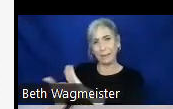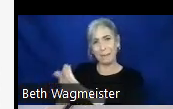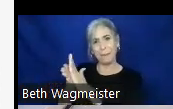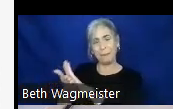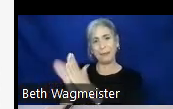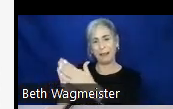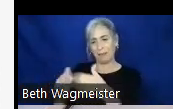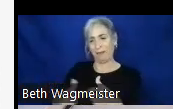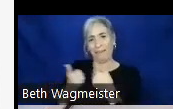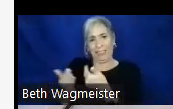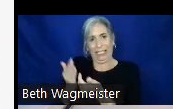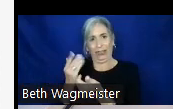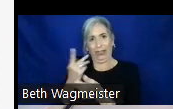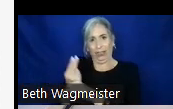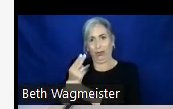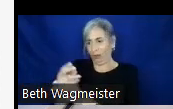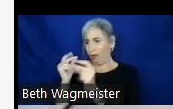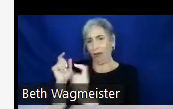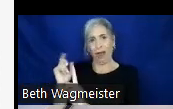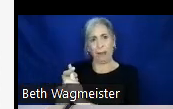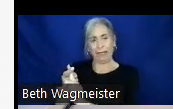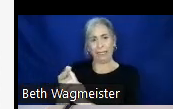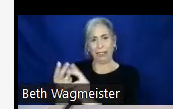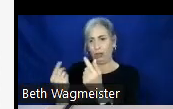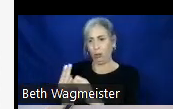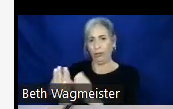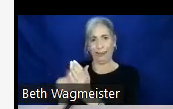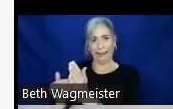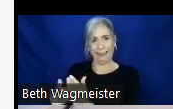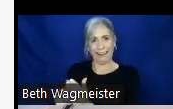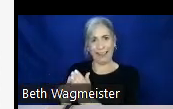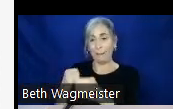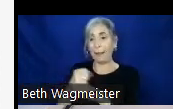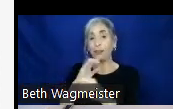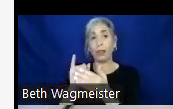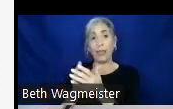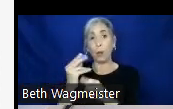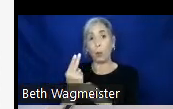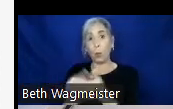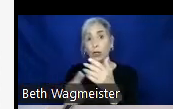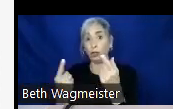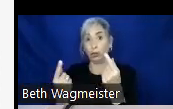what you are repeating and reusing is actually accessible and tested in a lot of ways.